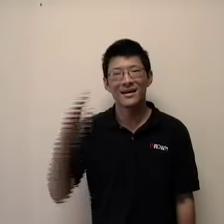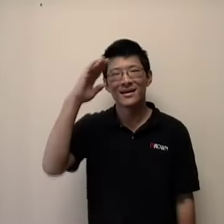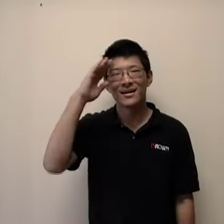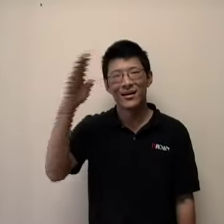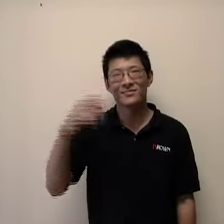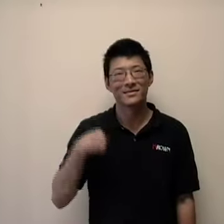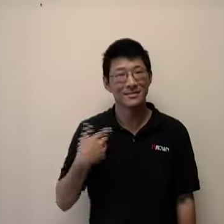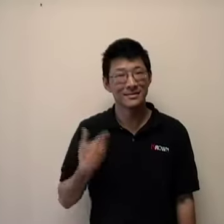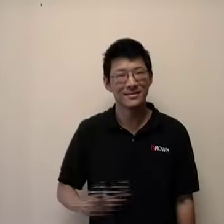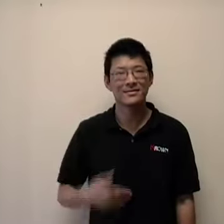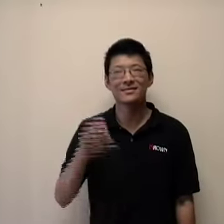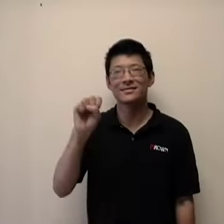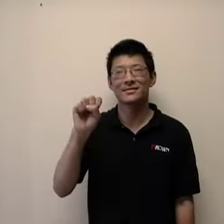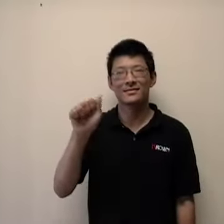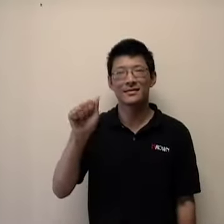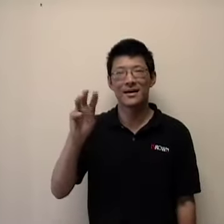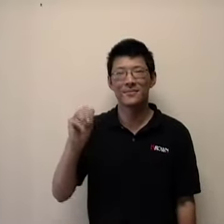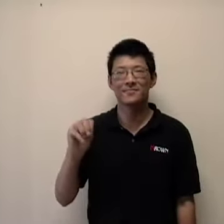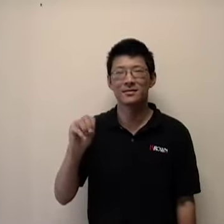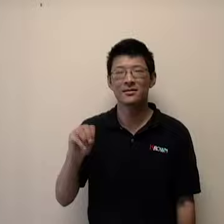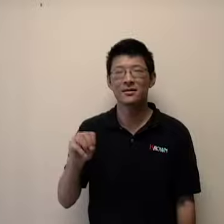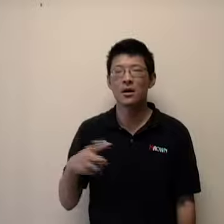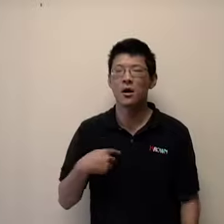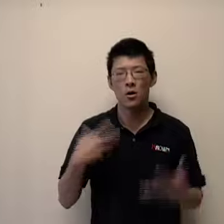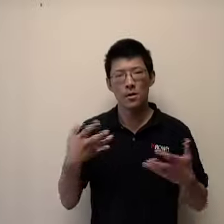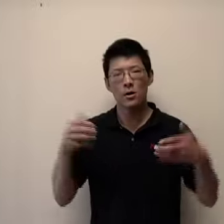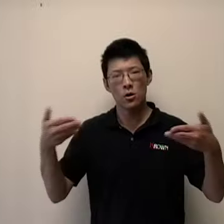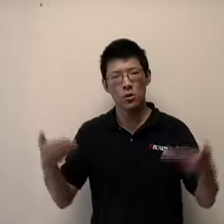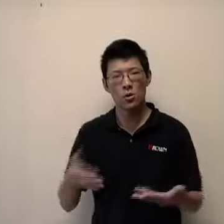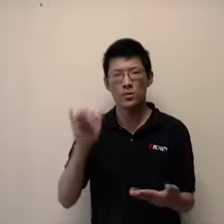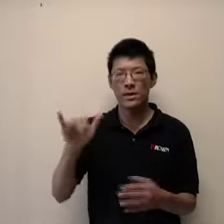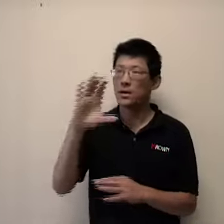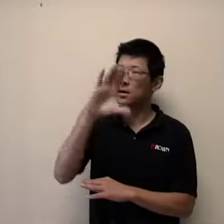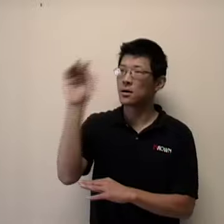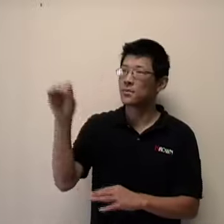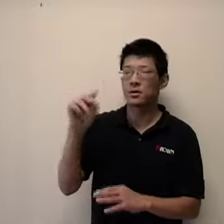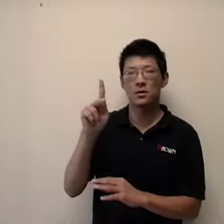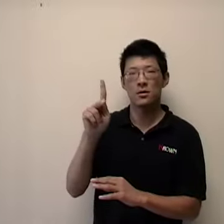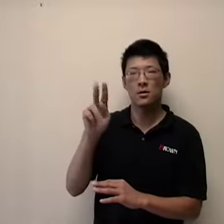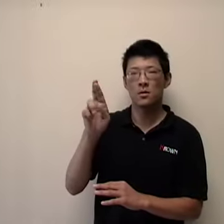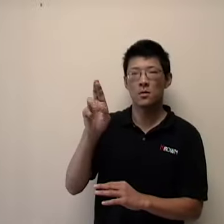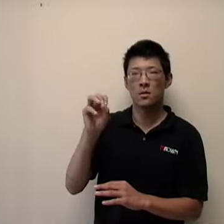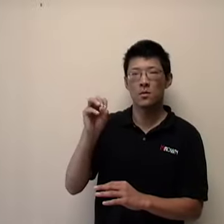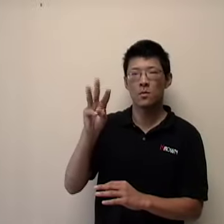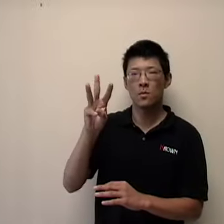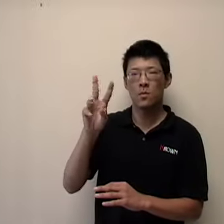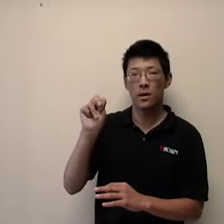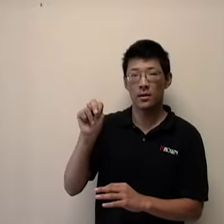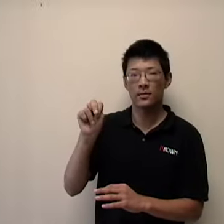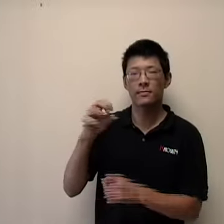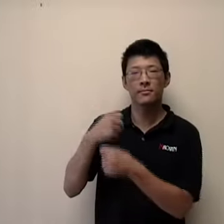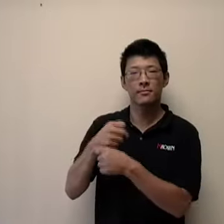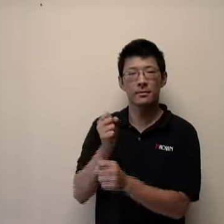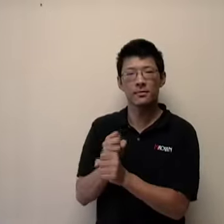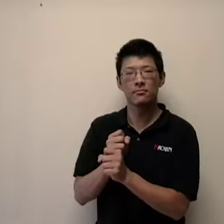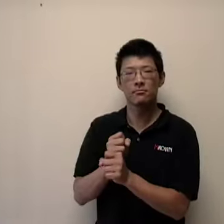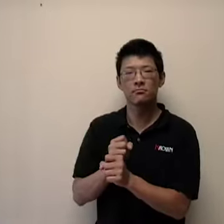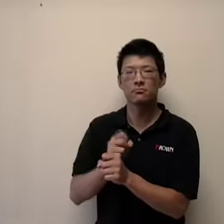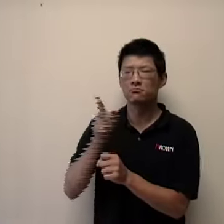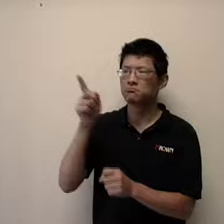Hello my name is Sam I would like to introduce Krown Manufacturing